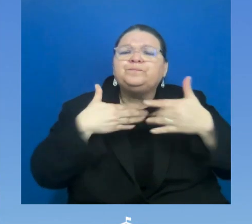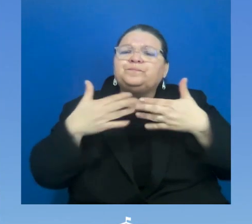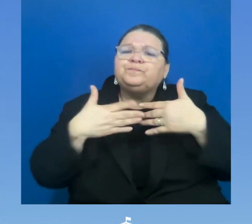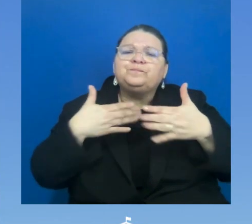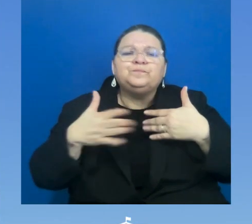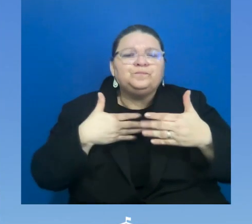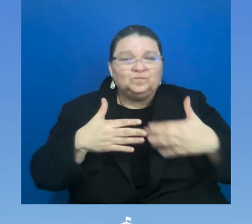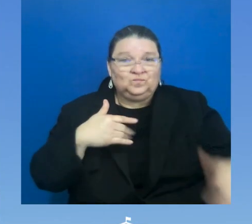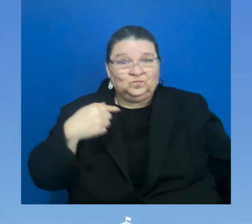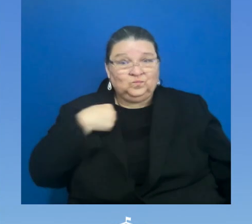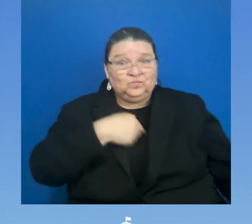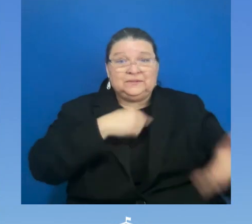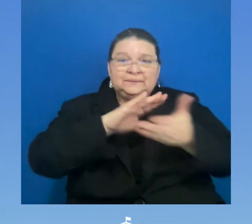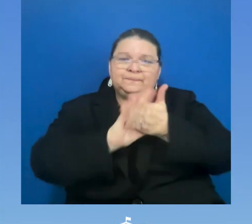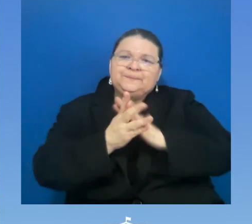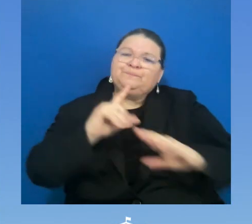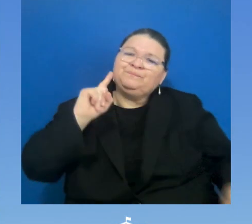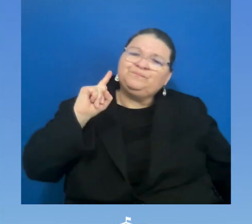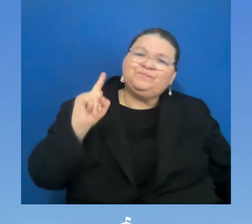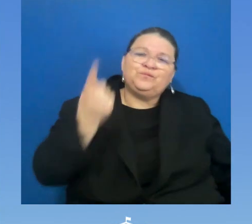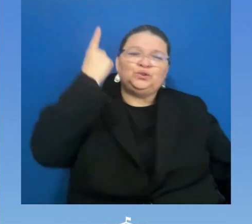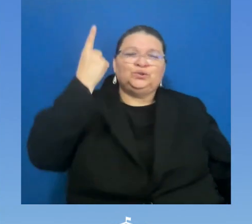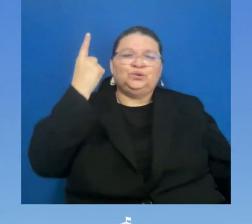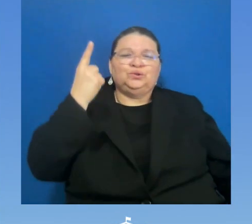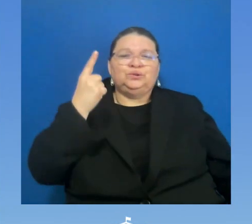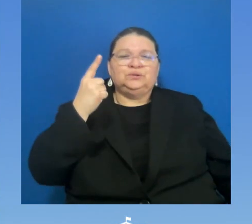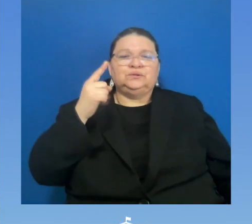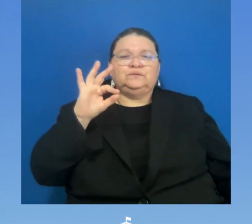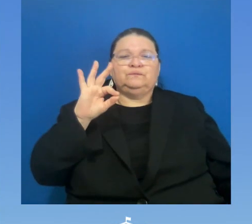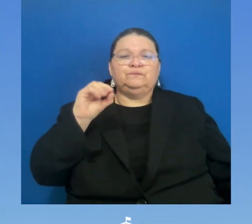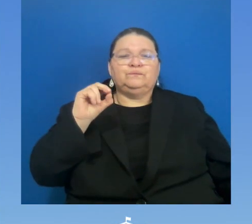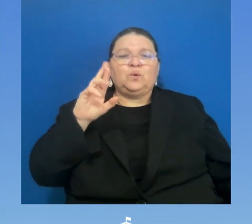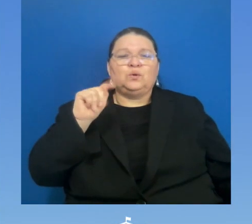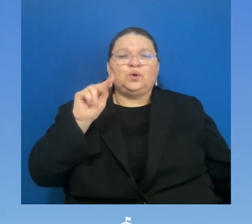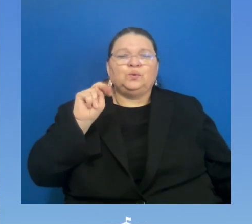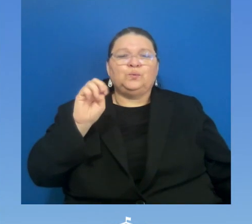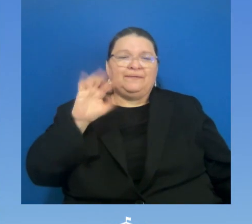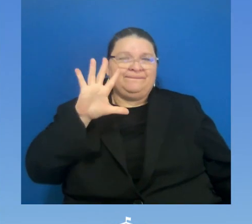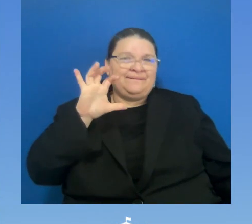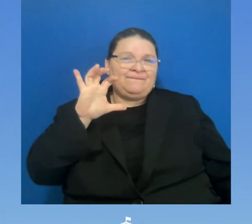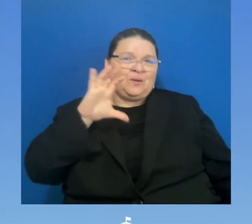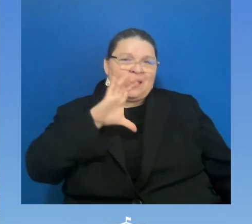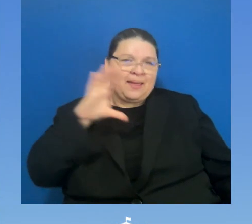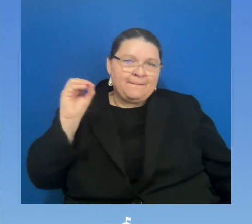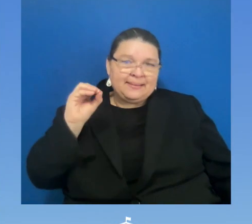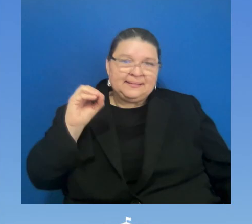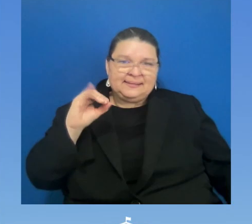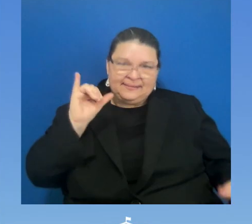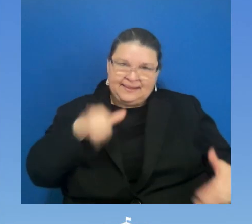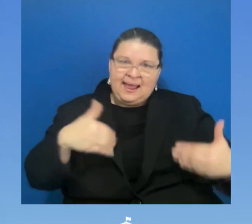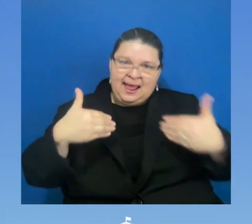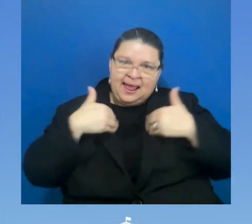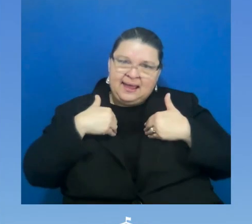to be validated as paying equally between men and women. And this is equally important to the men in our company